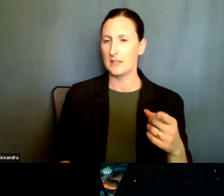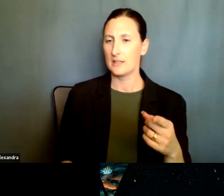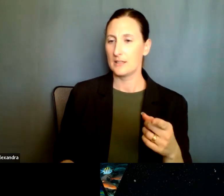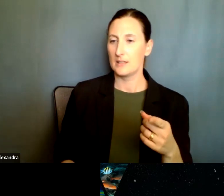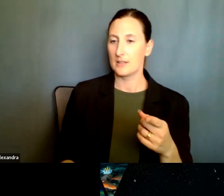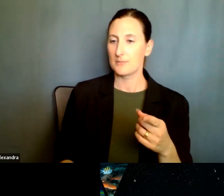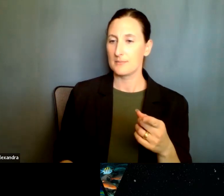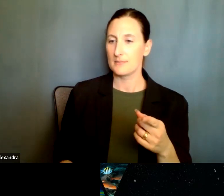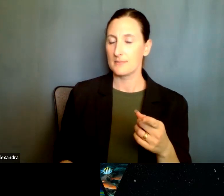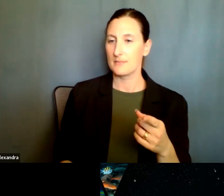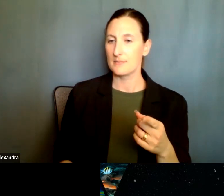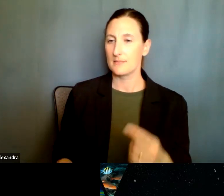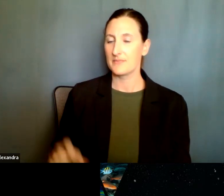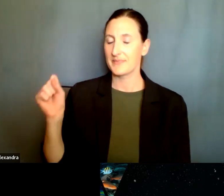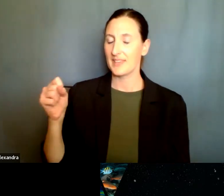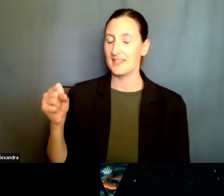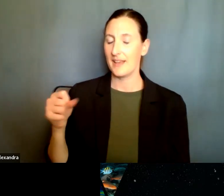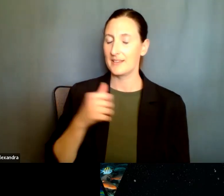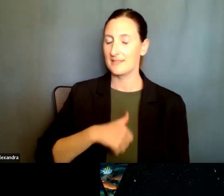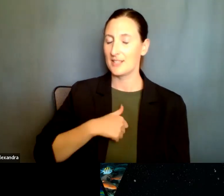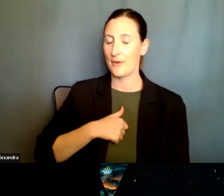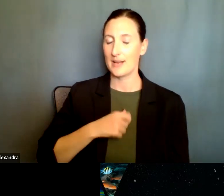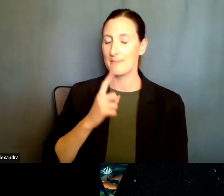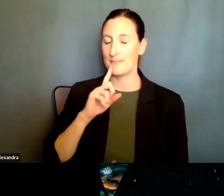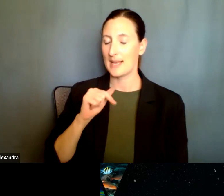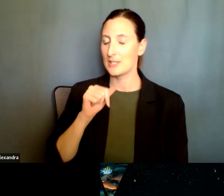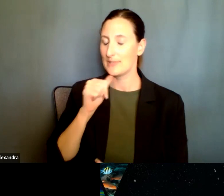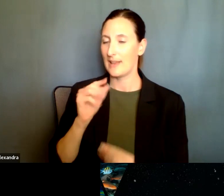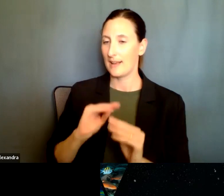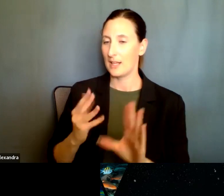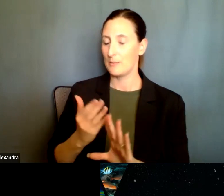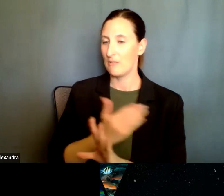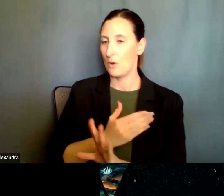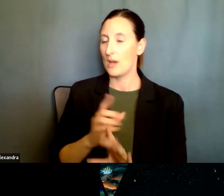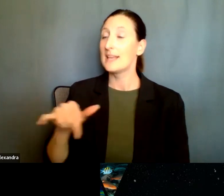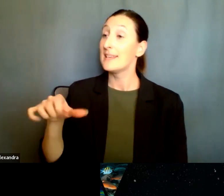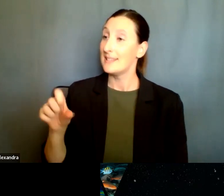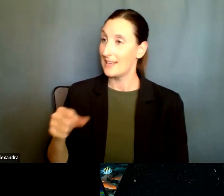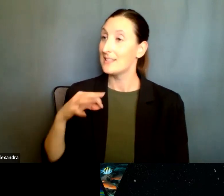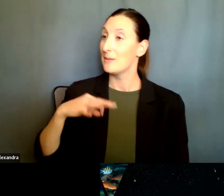guess this is what I was trying to say maybe not so well before. I think that there's definitely benefits to serving as a reviewer.